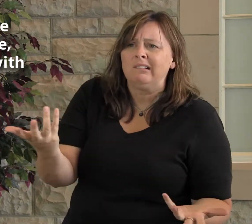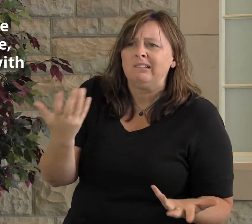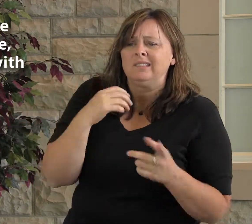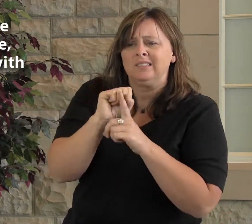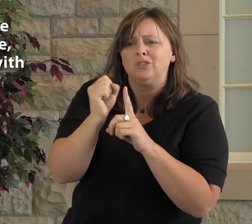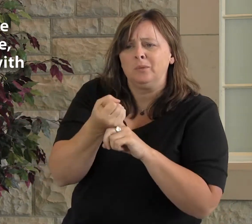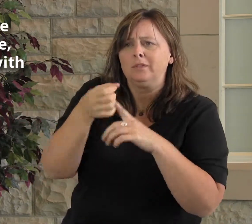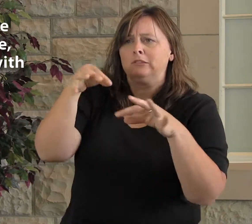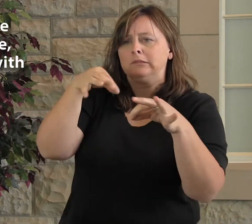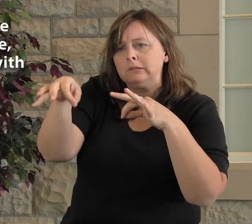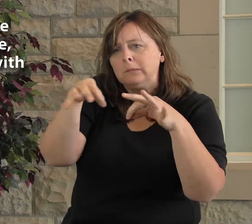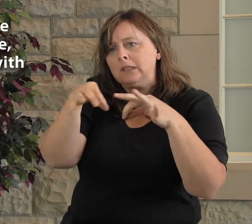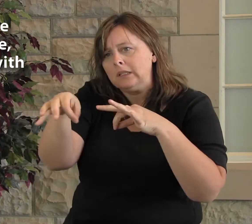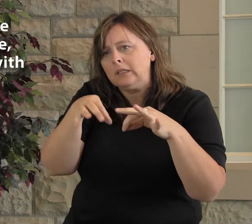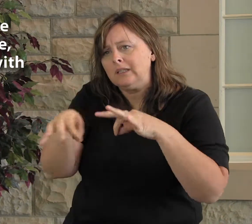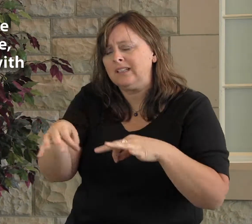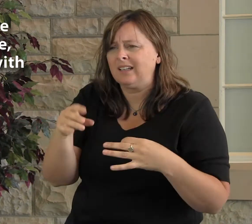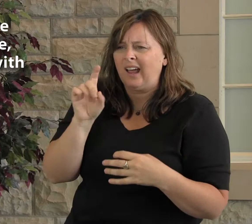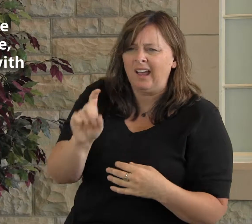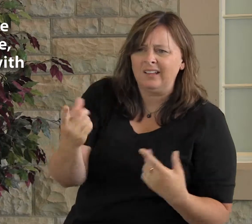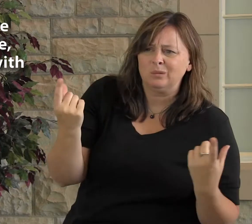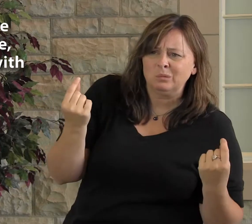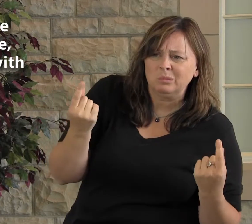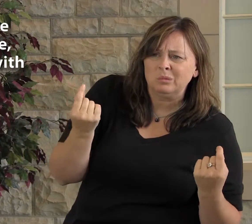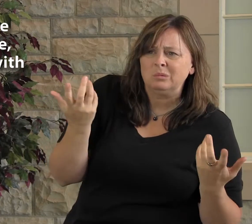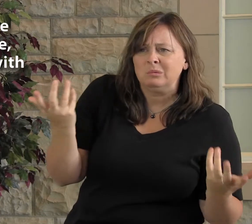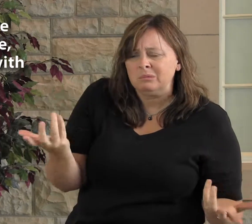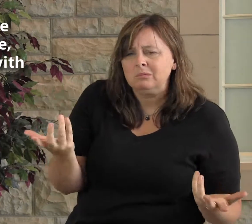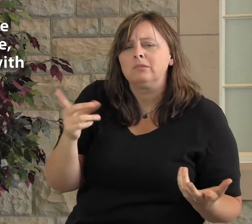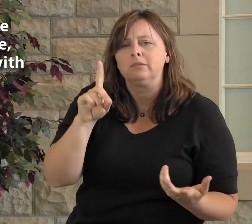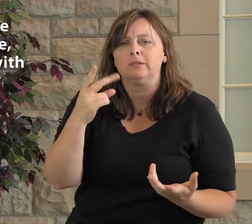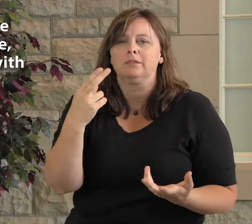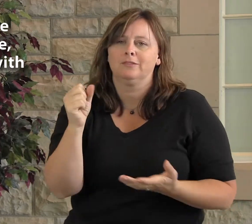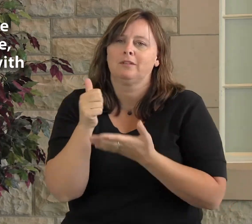the situation, explain what's happened, and tell them you're unsure of what to do.